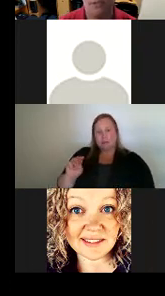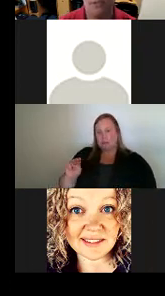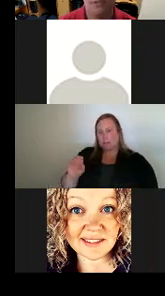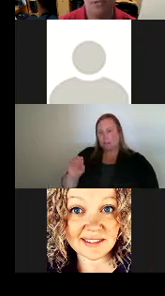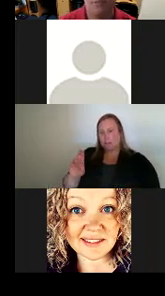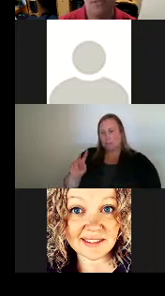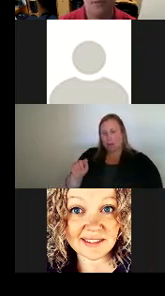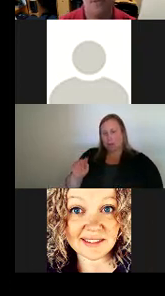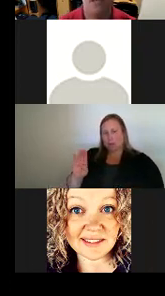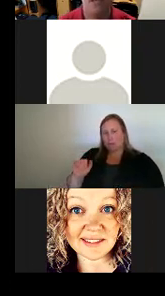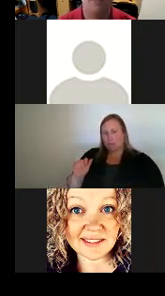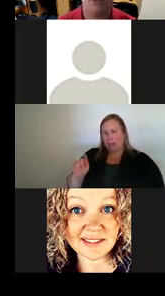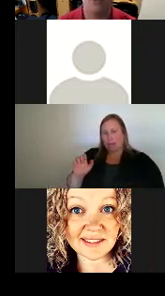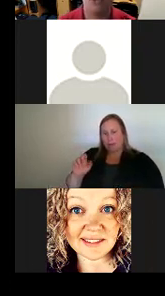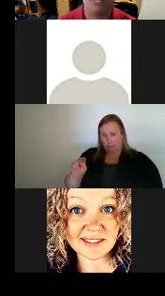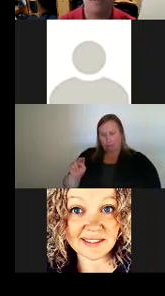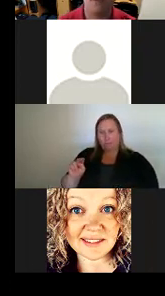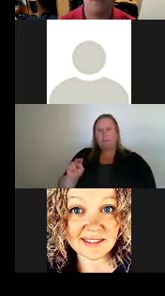ARE TWO EXAMPLES THAT ARE ELECTRONIC BRAILLERS.